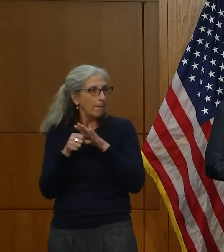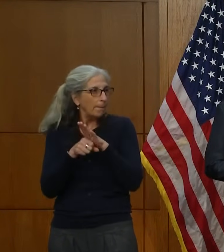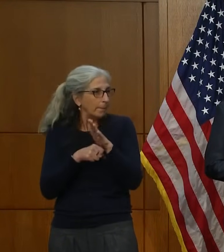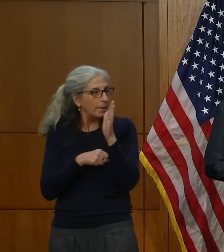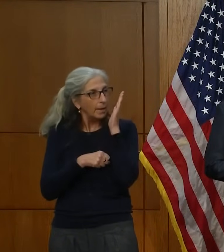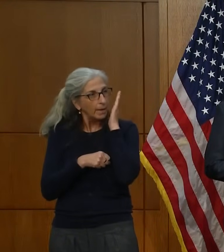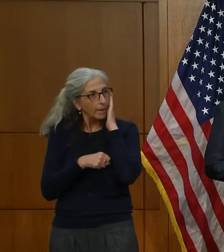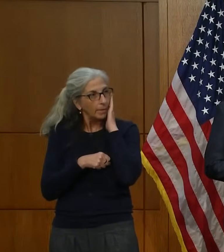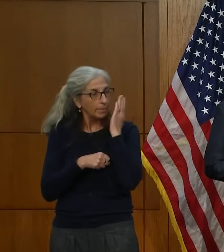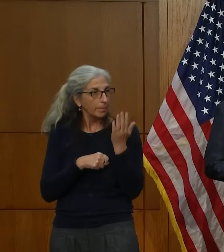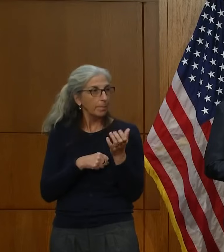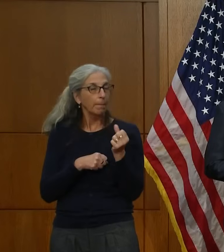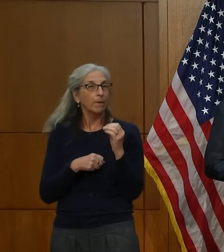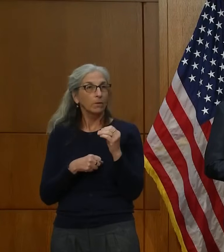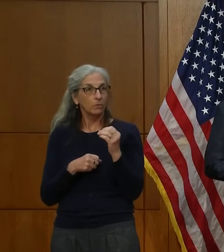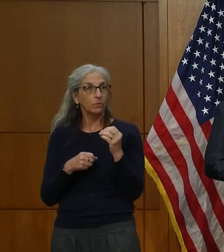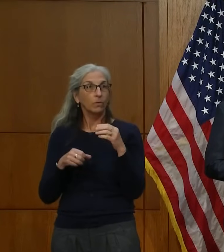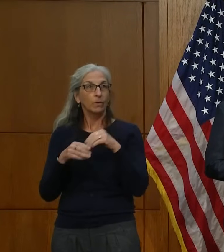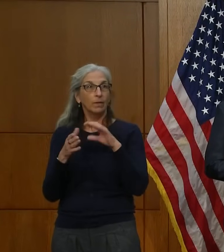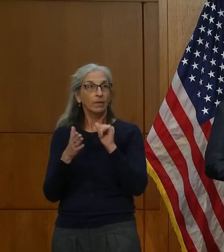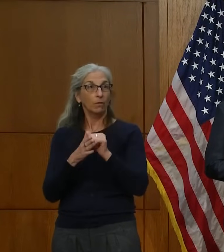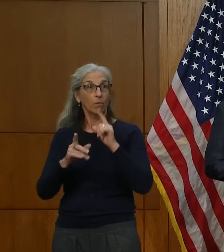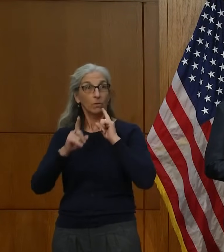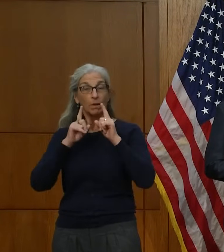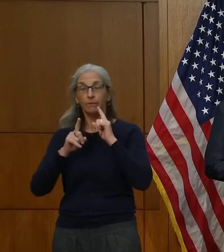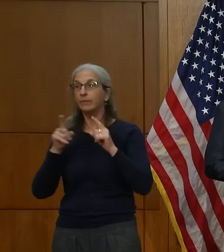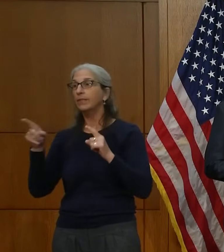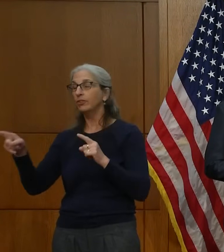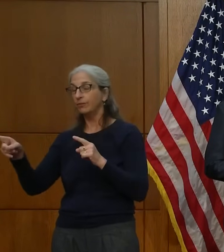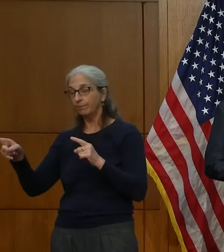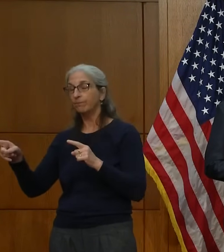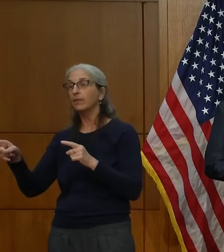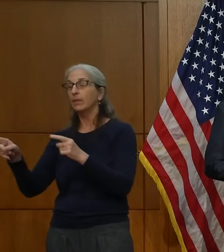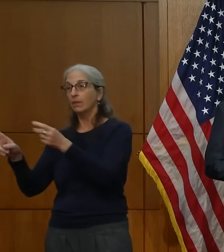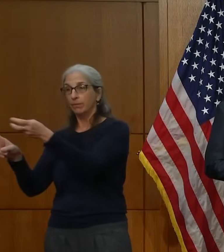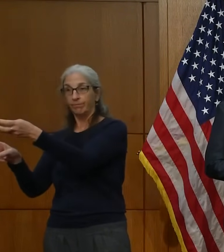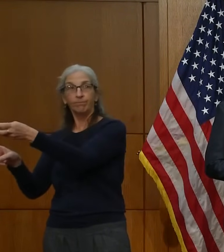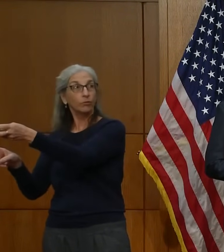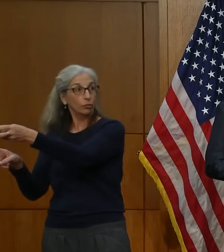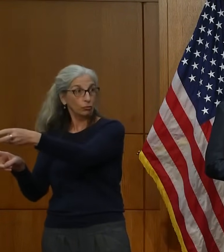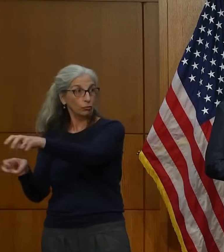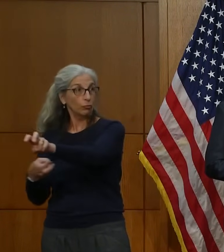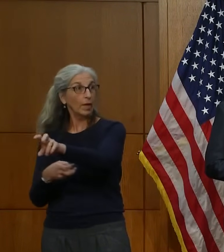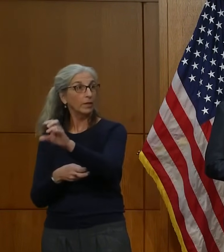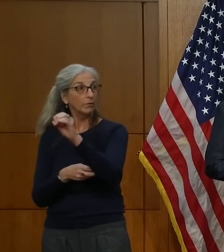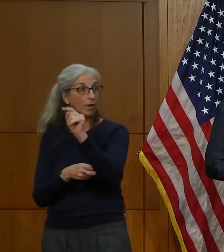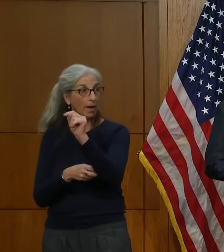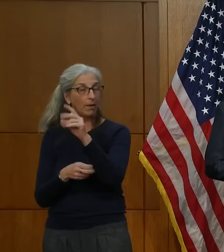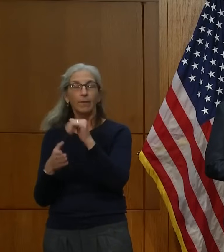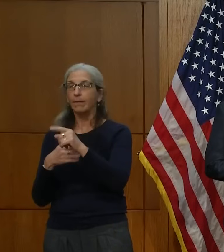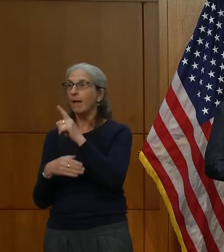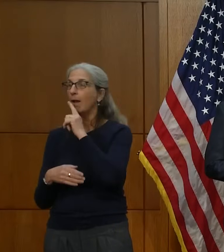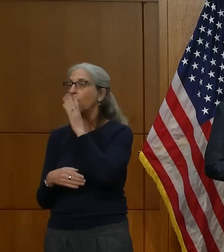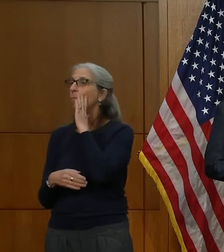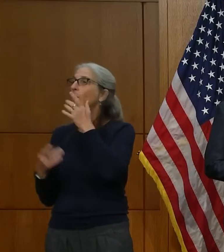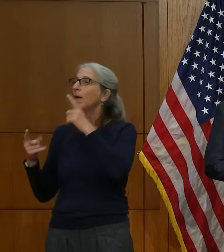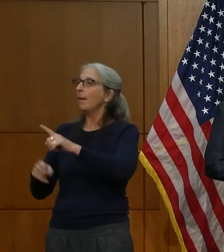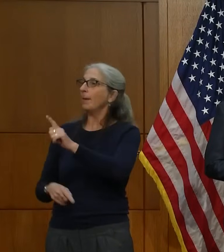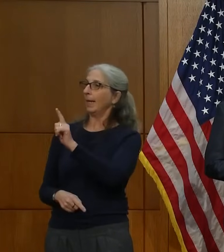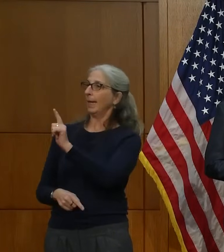THAT'S GOING TOE RUN INTO SHORTAGES PRIOR TO THAT. SO IN